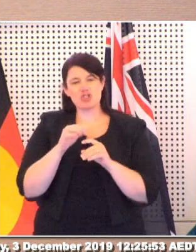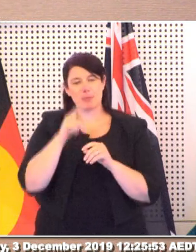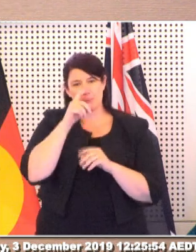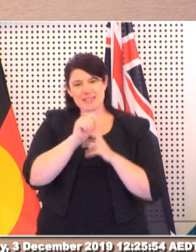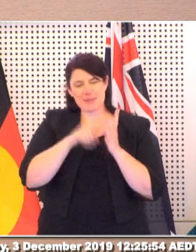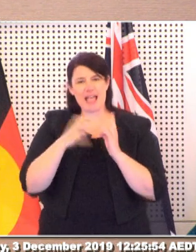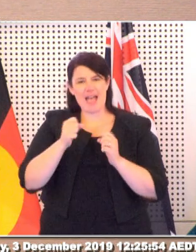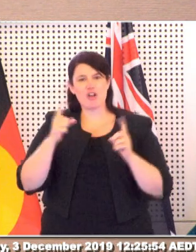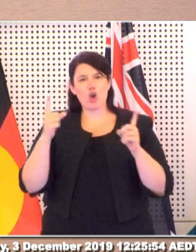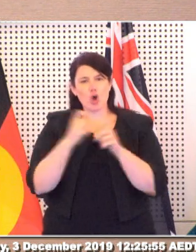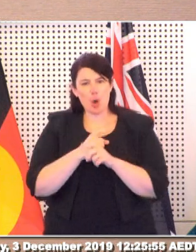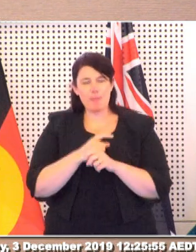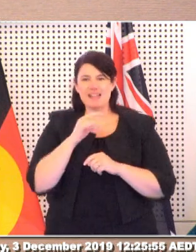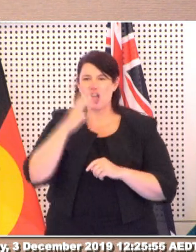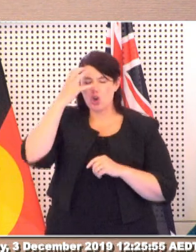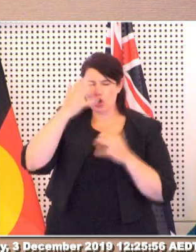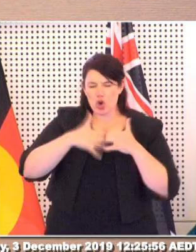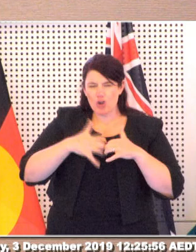to cognitive disability or circumstance.